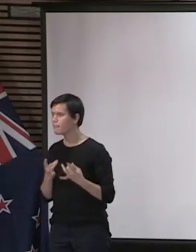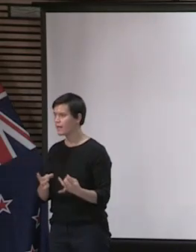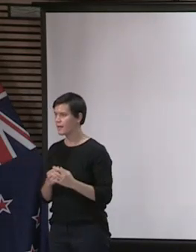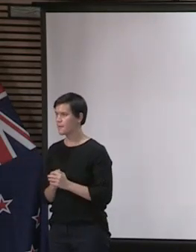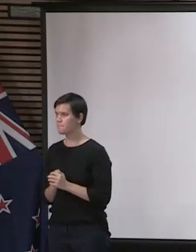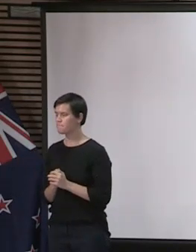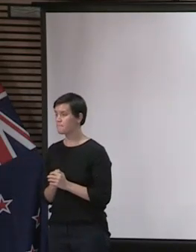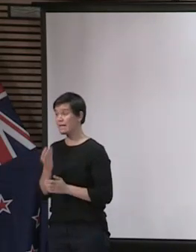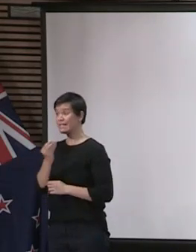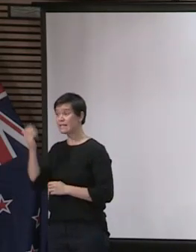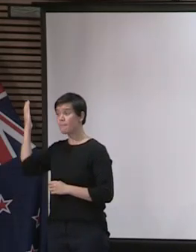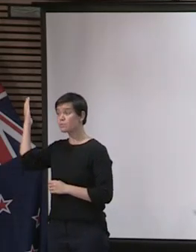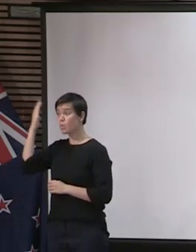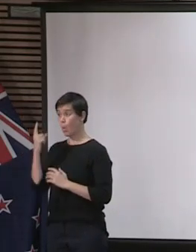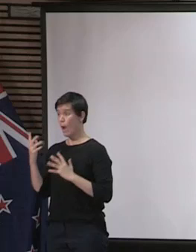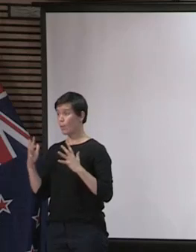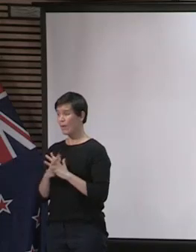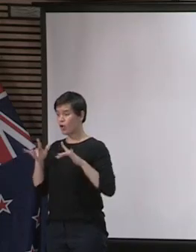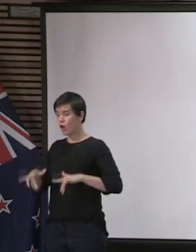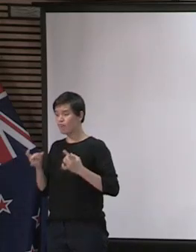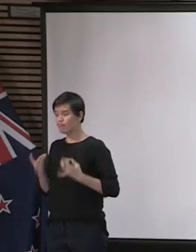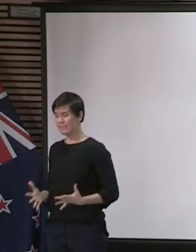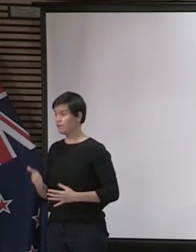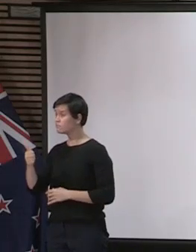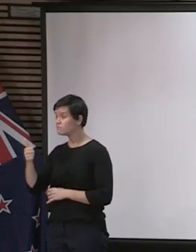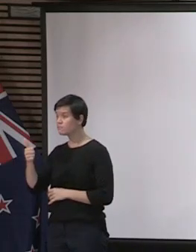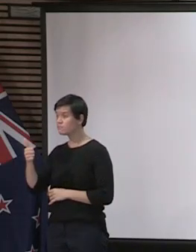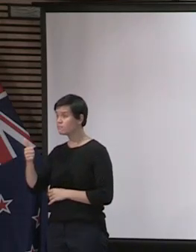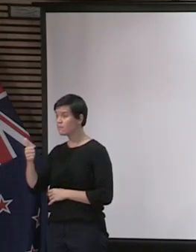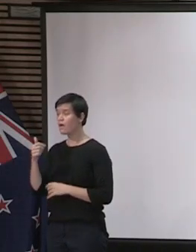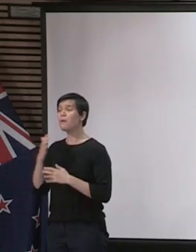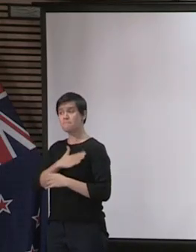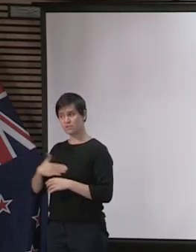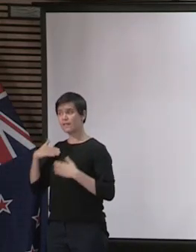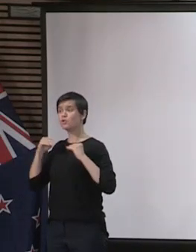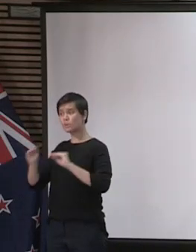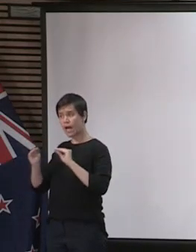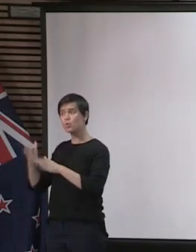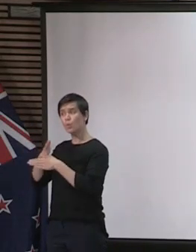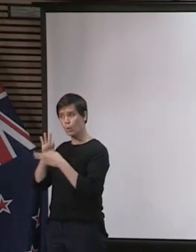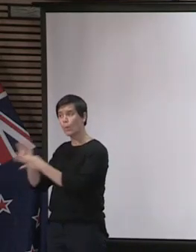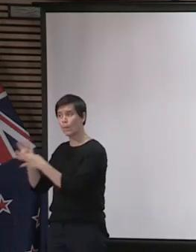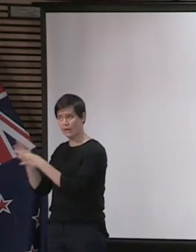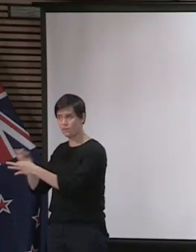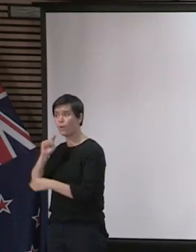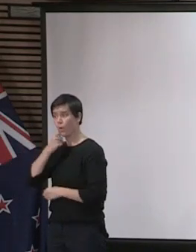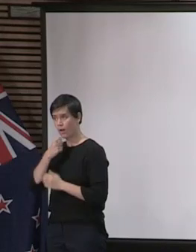specific about for Tuesday of next week. For some schools, it may take some time